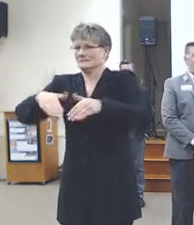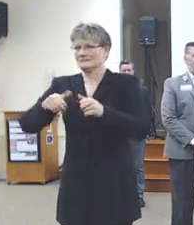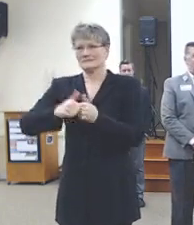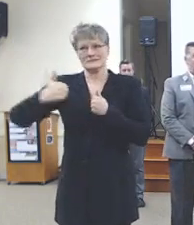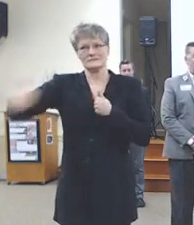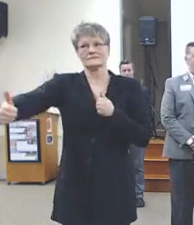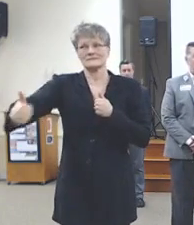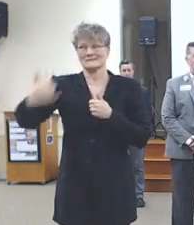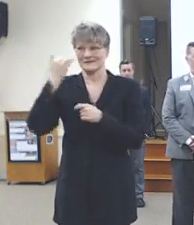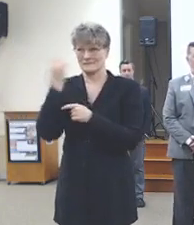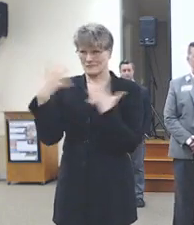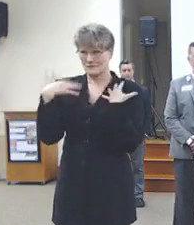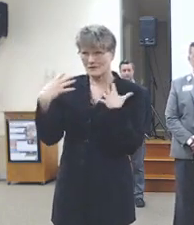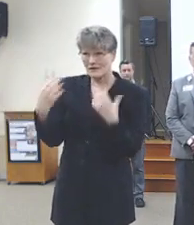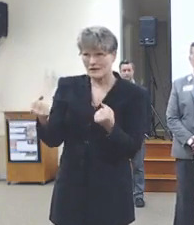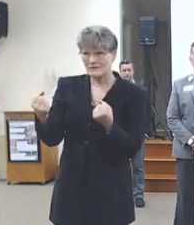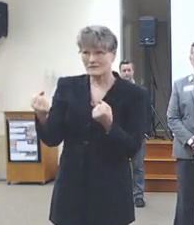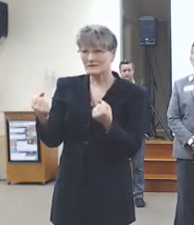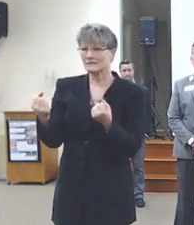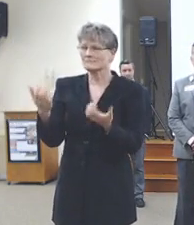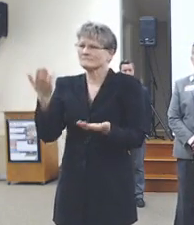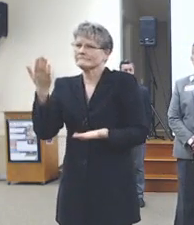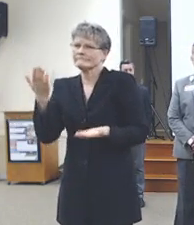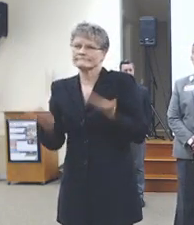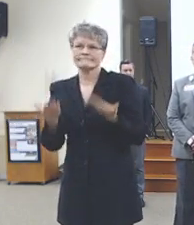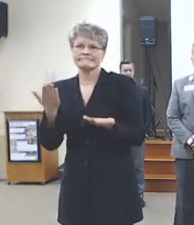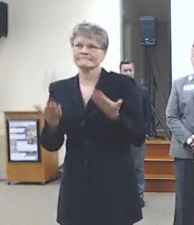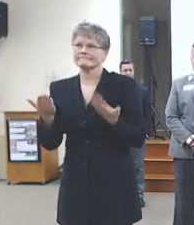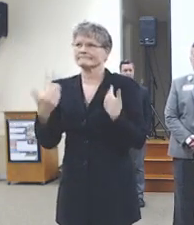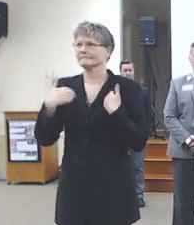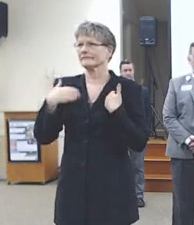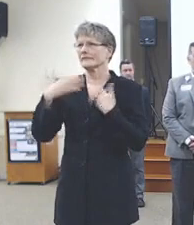you're a healthy individual and maybe you have flu-like symptoms or you're